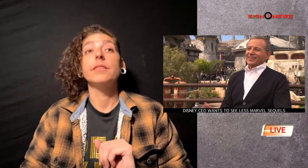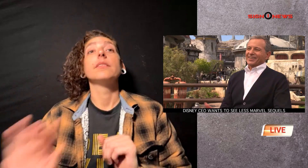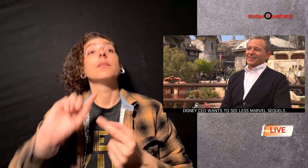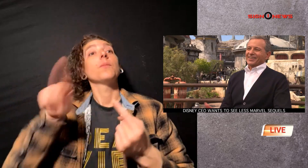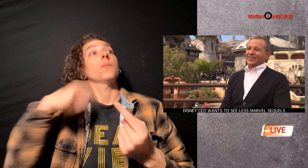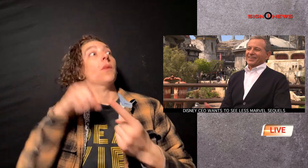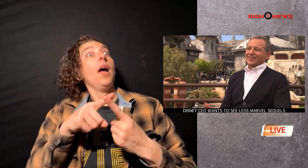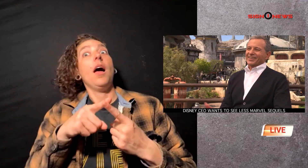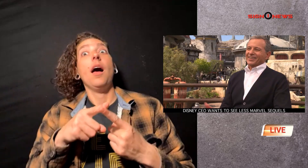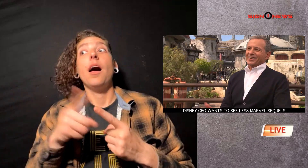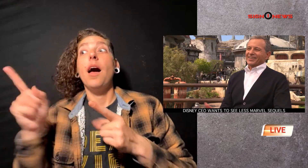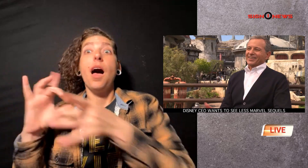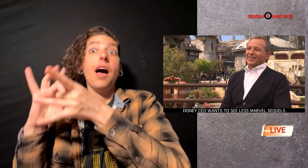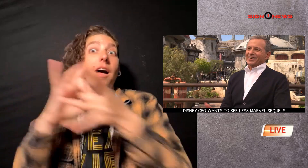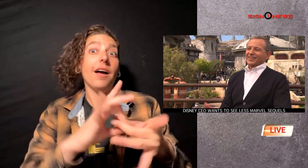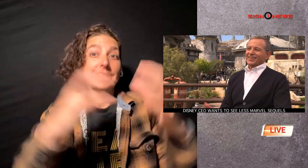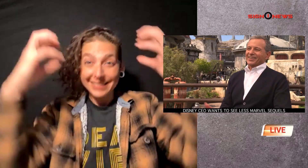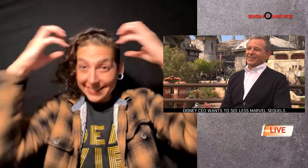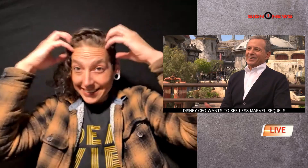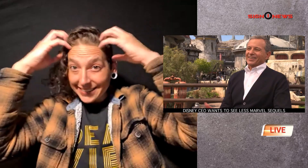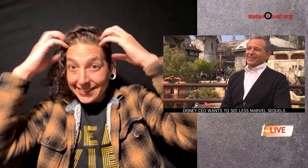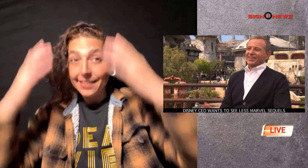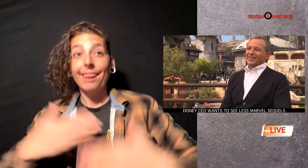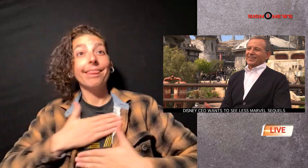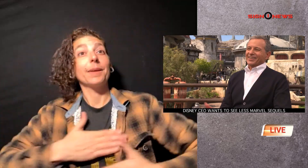but when it comes to the Disney theme parks